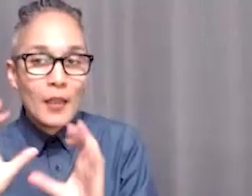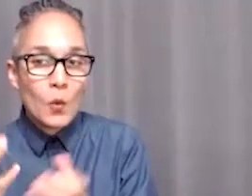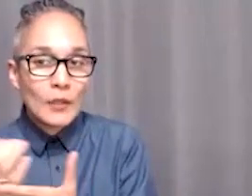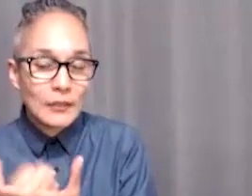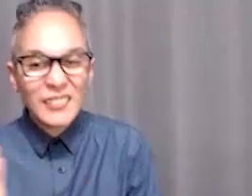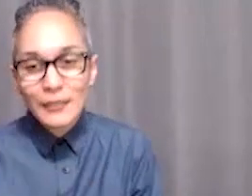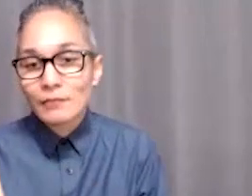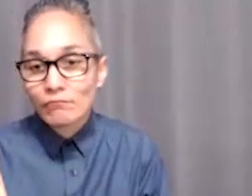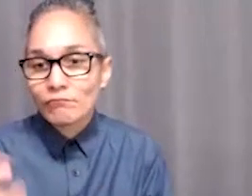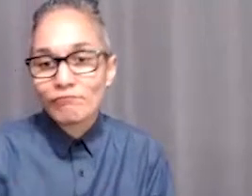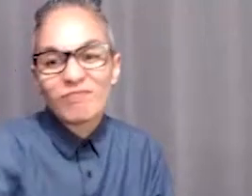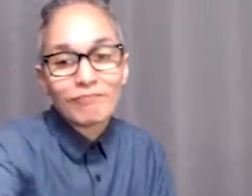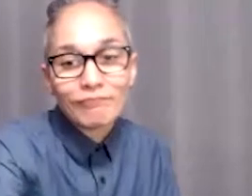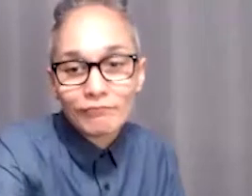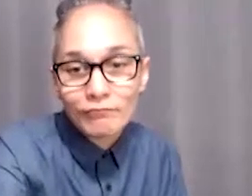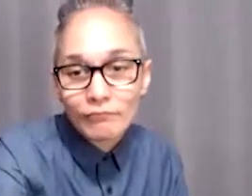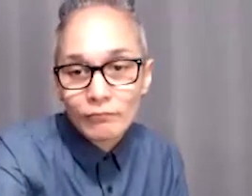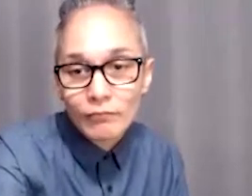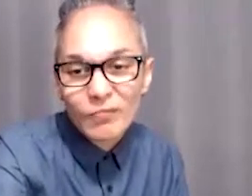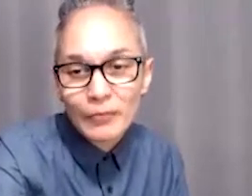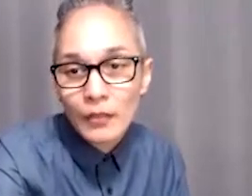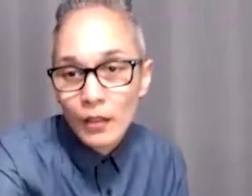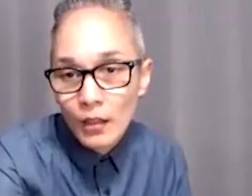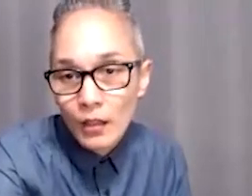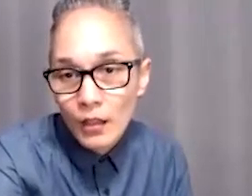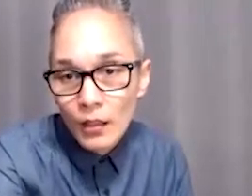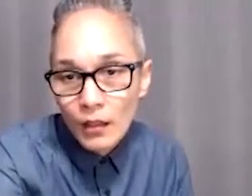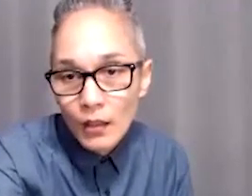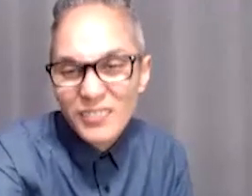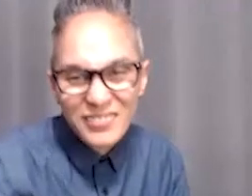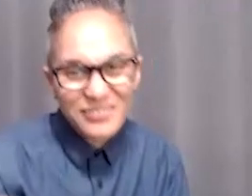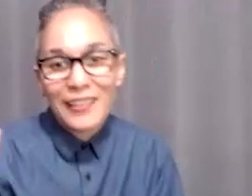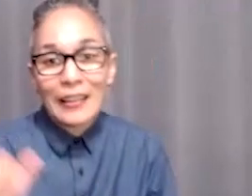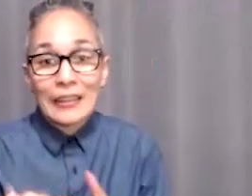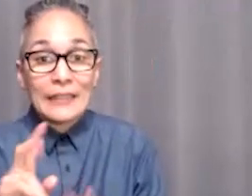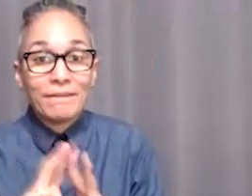And so, this is, a real serious issue.